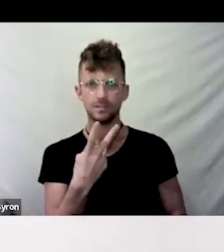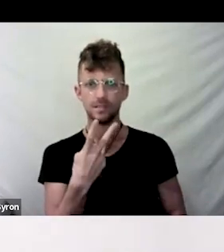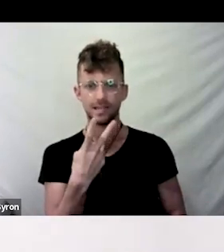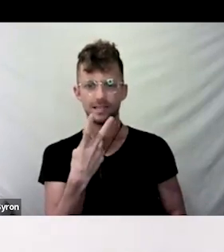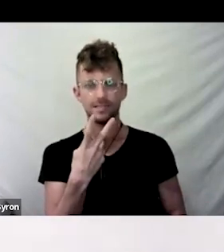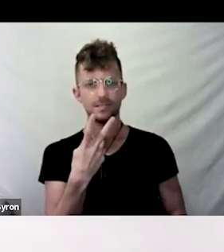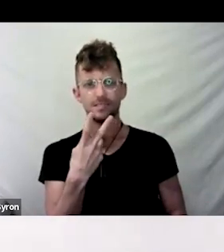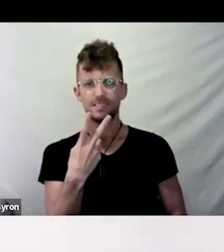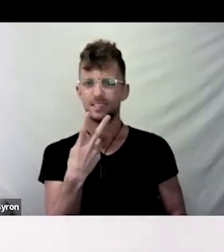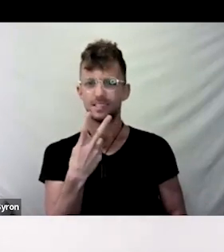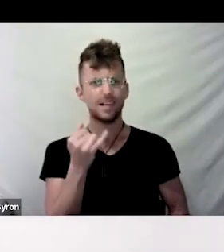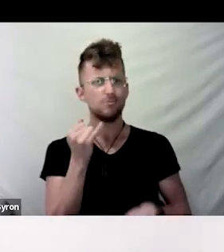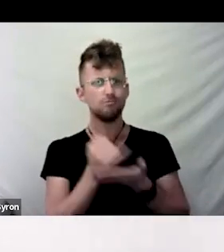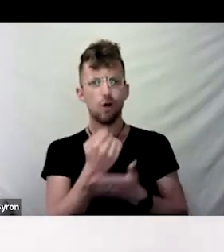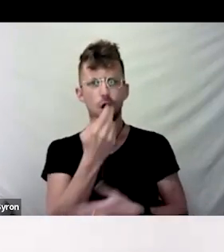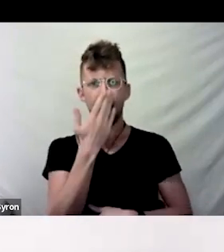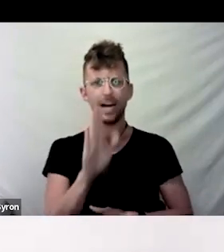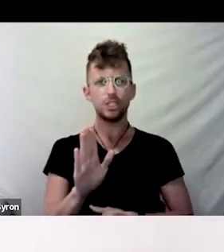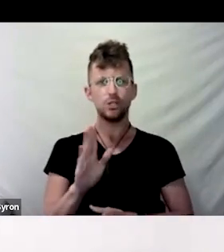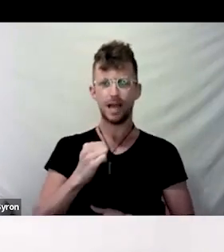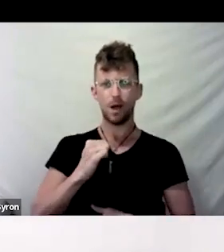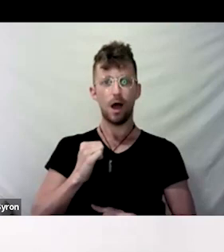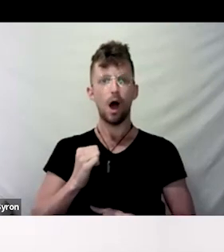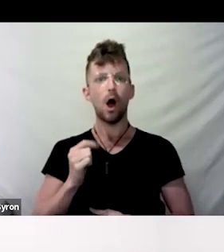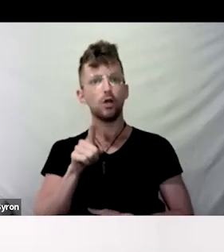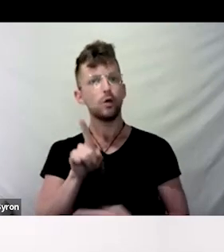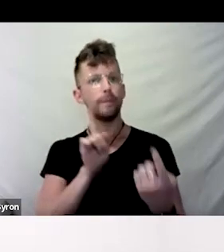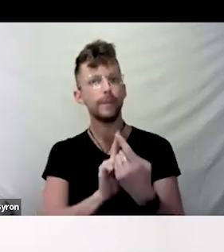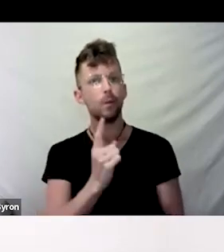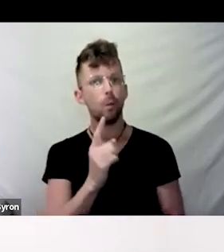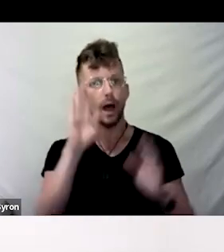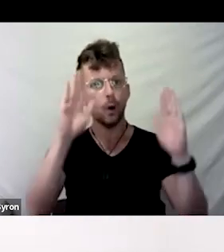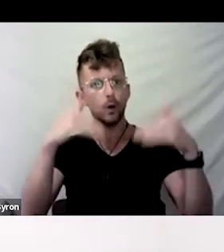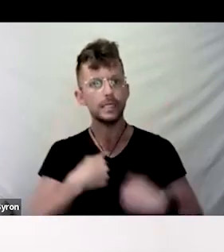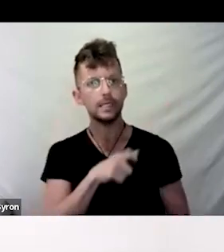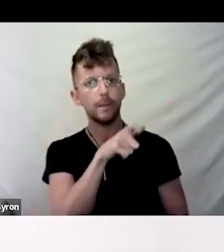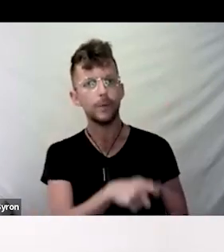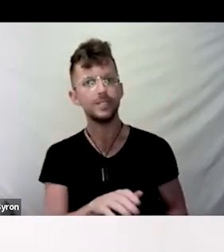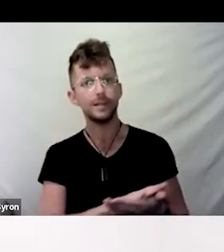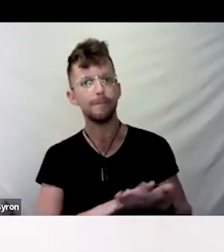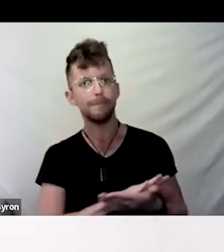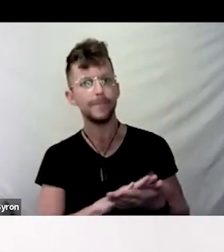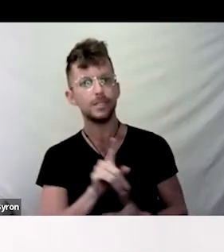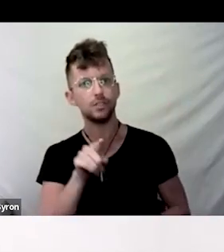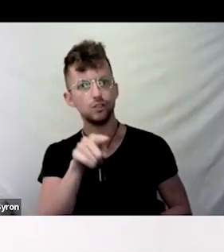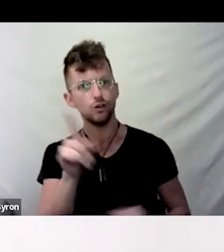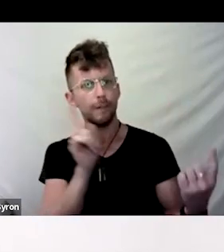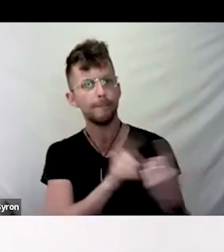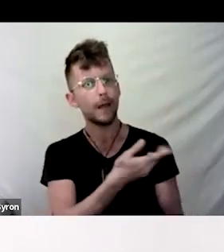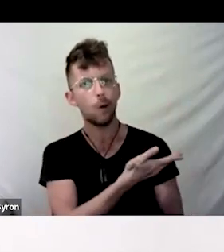So the support and guidance that I need in my whānau and for Luka is very different to someone else. So how you can use your Individualised